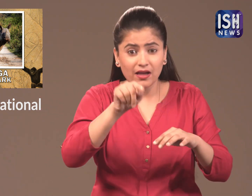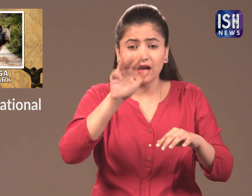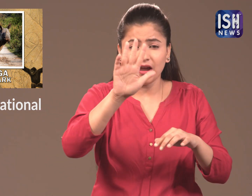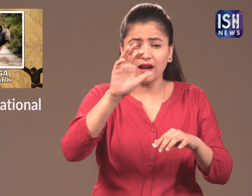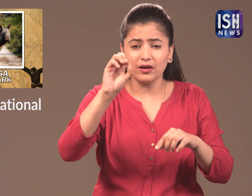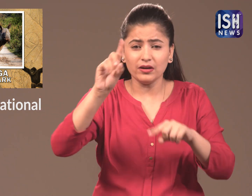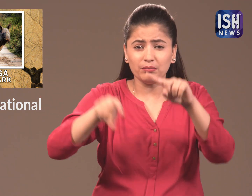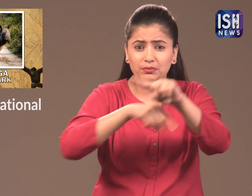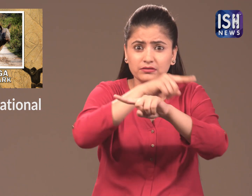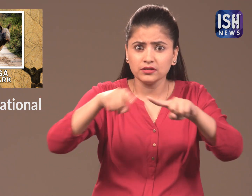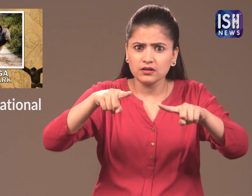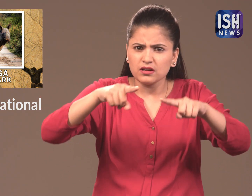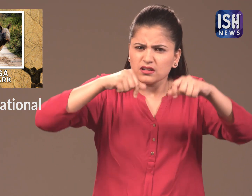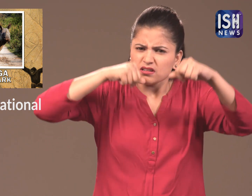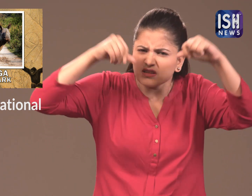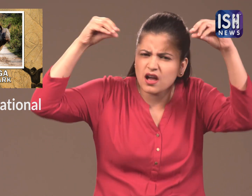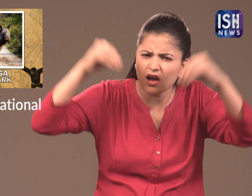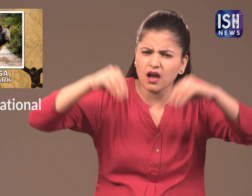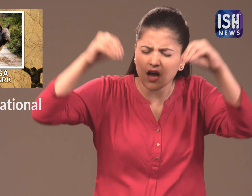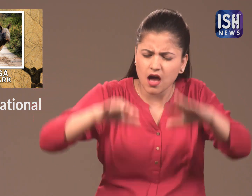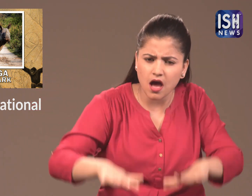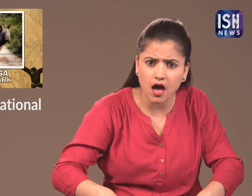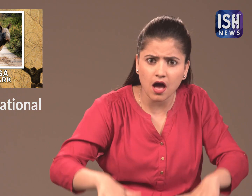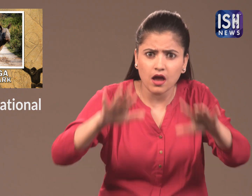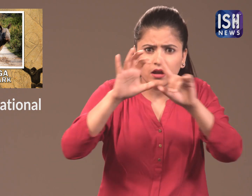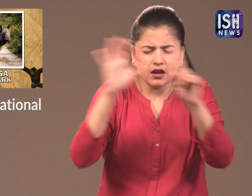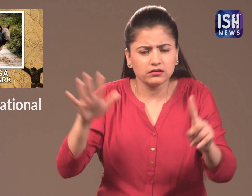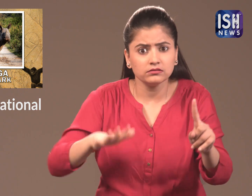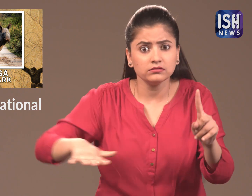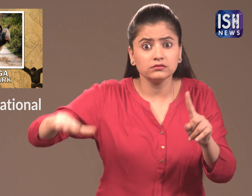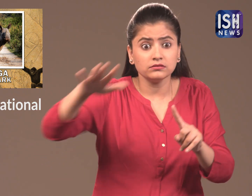is 90% flooded because of the heavy rains.